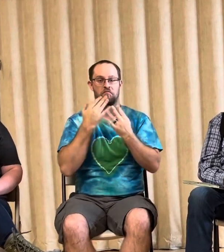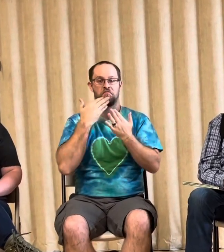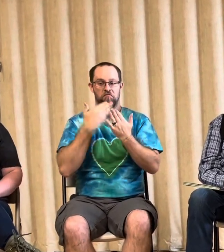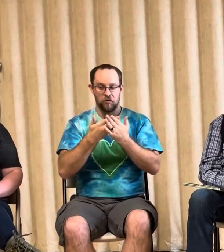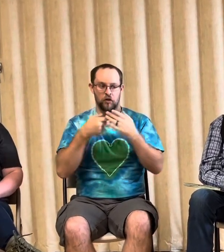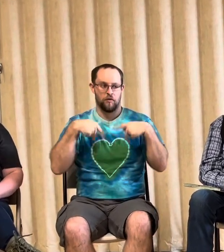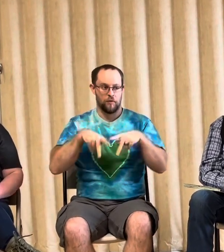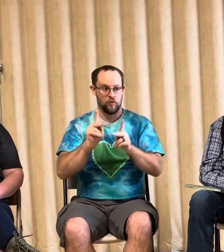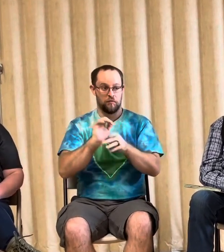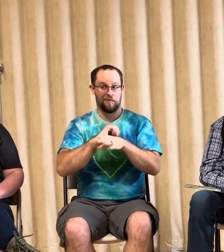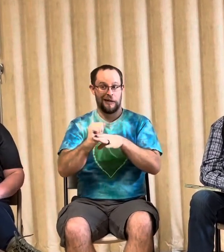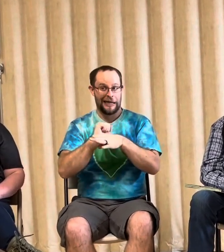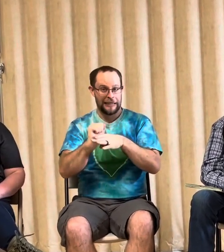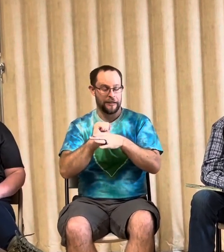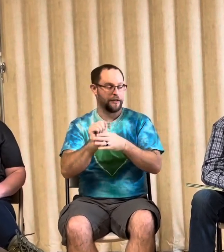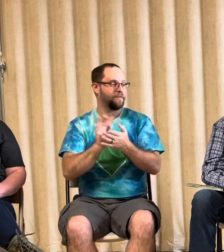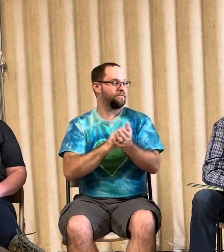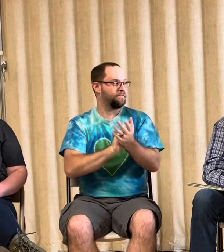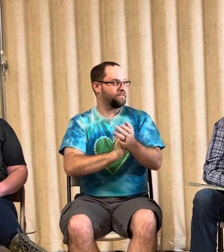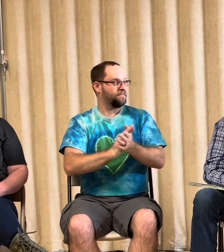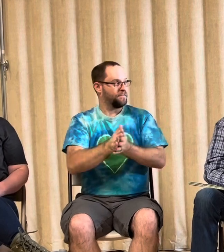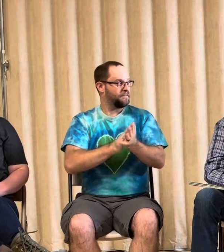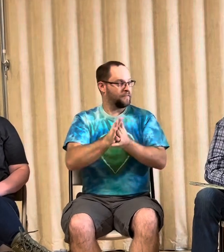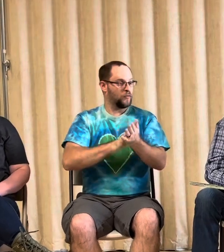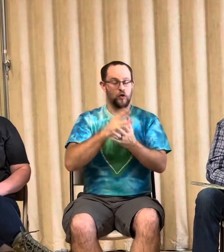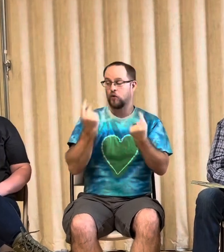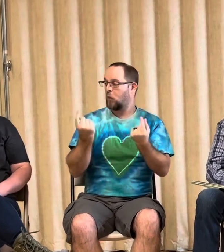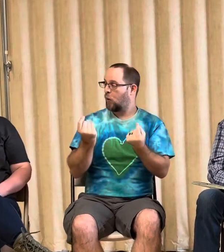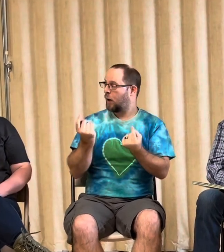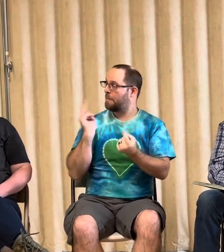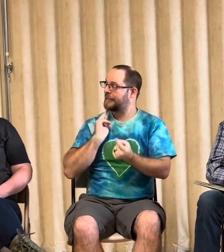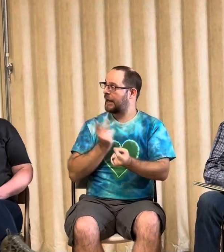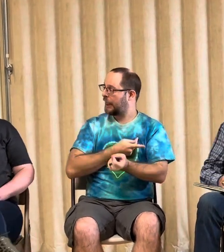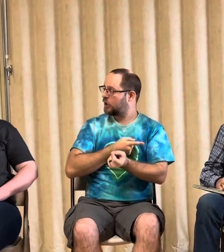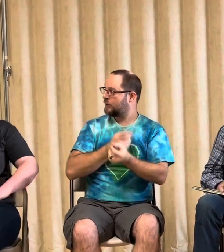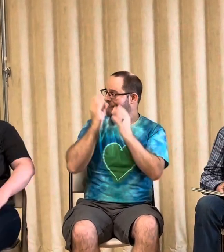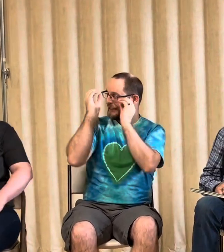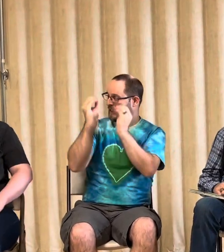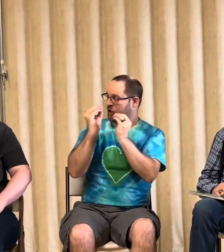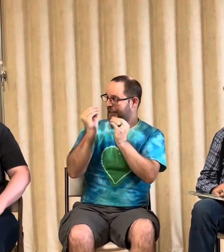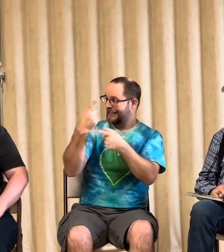to practice them. Sound good? All right. So, Miss Kyleigh, could you teach us our signs for today?